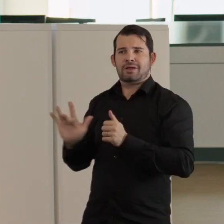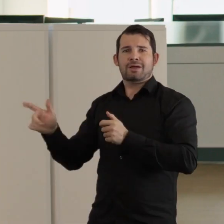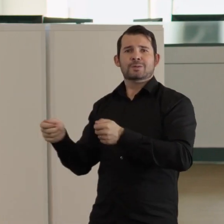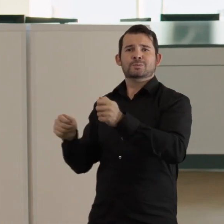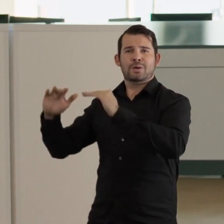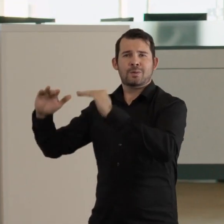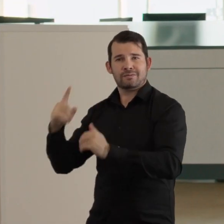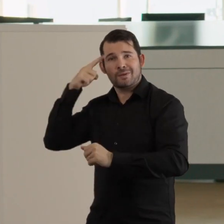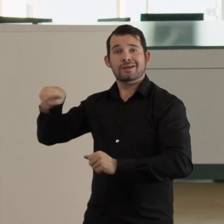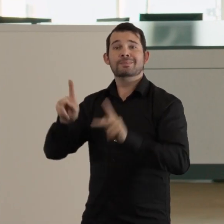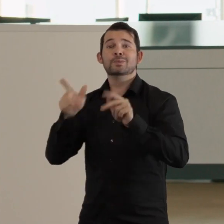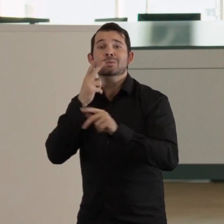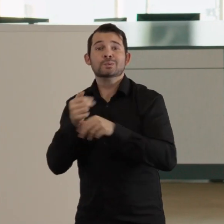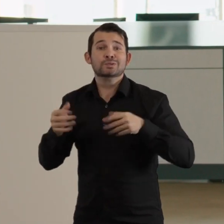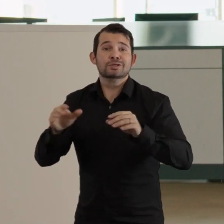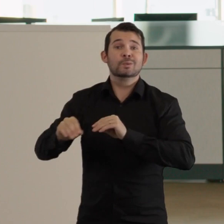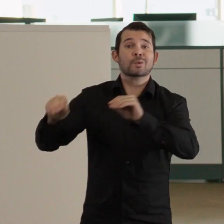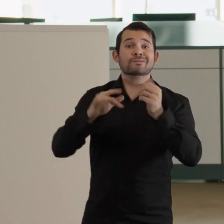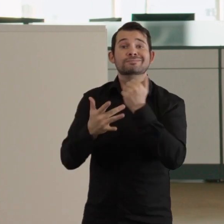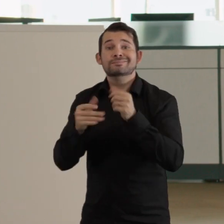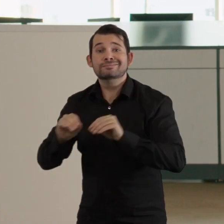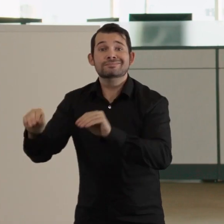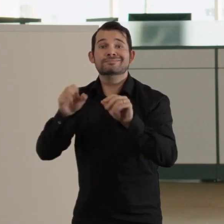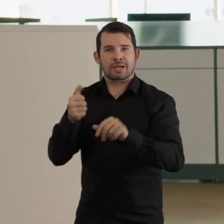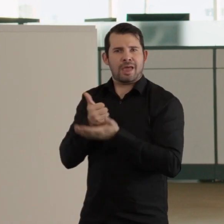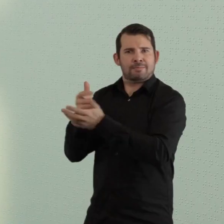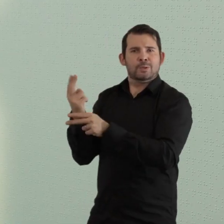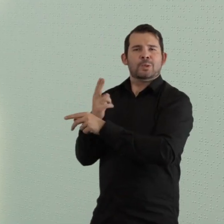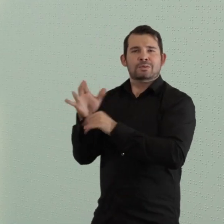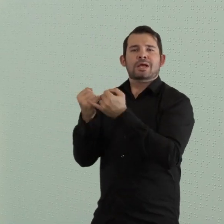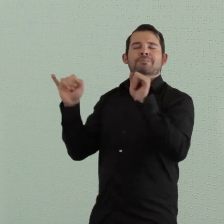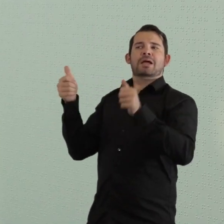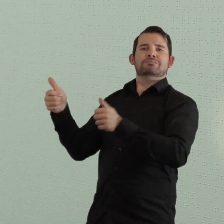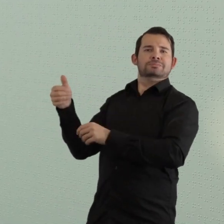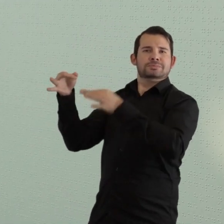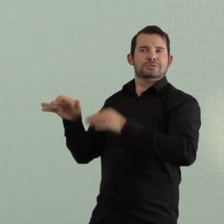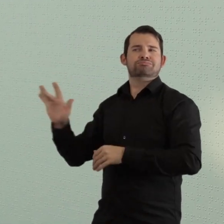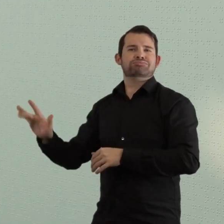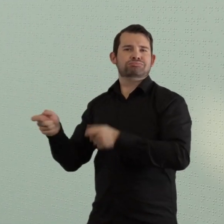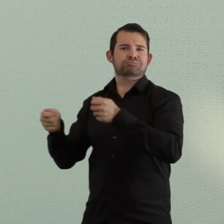Easy to reach controls for people who use wheelchairs and other mobility devices allow them to use the controls independently.